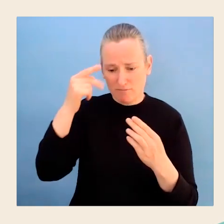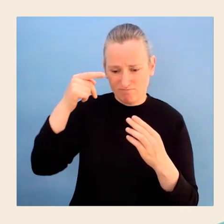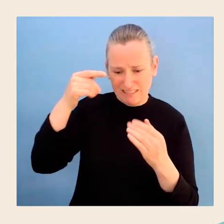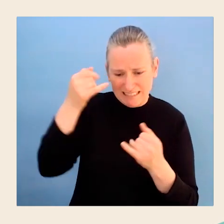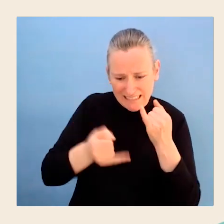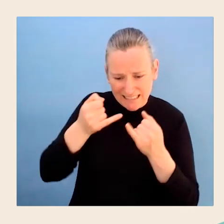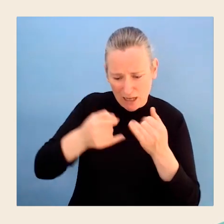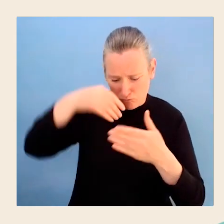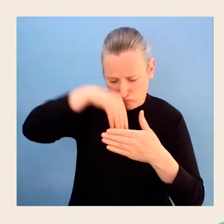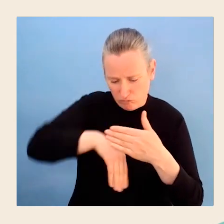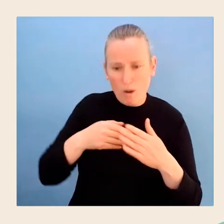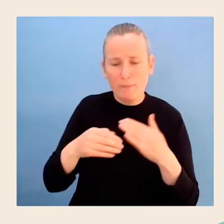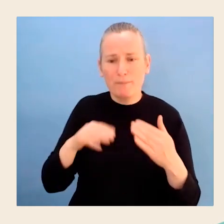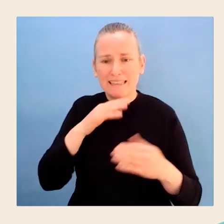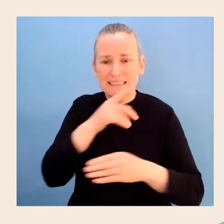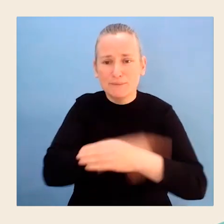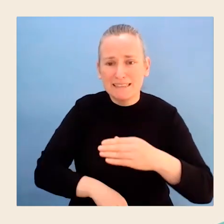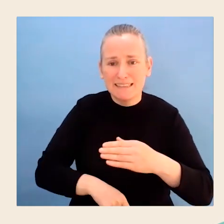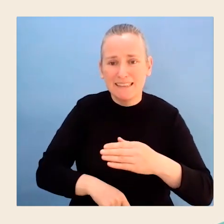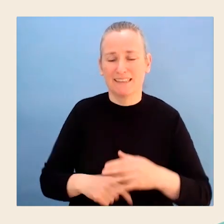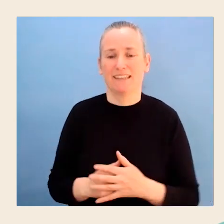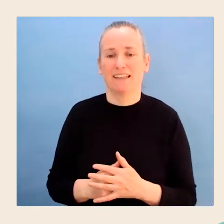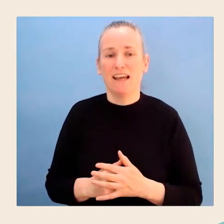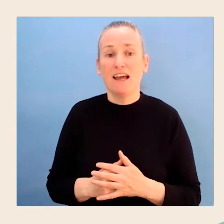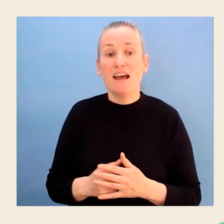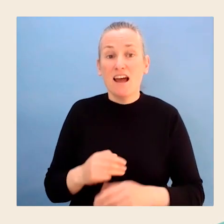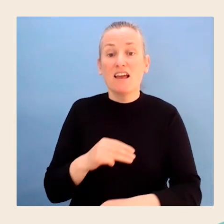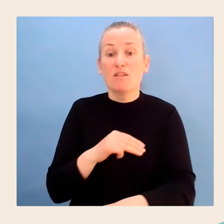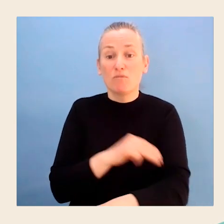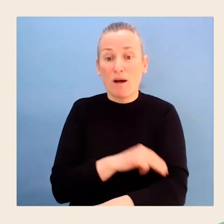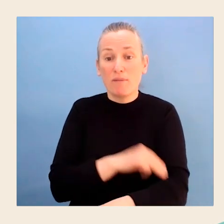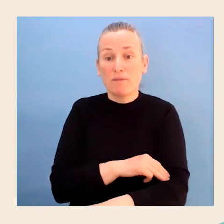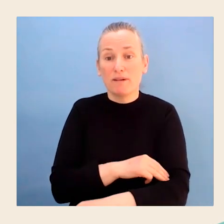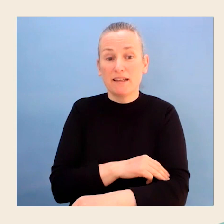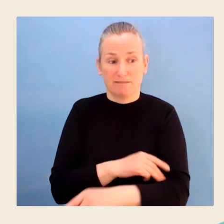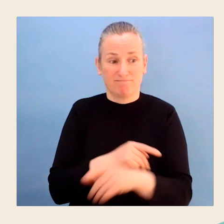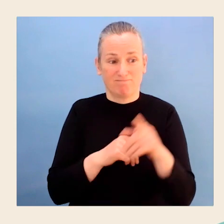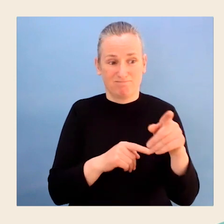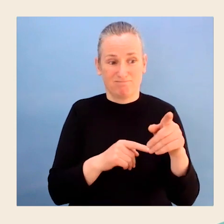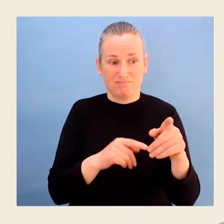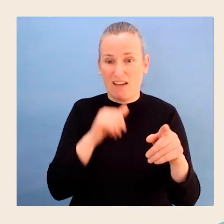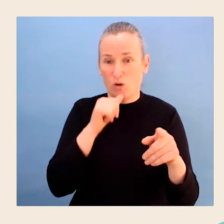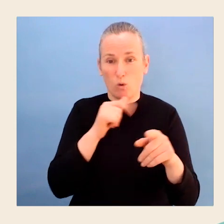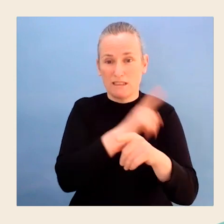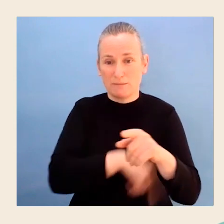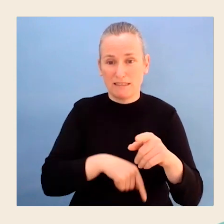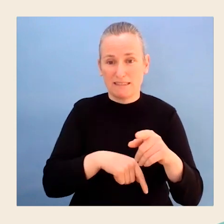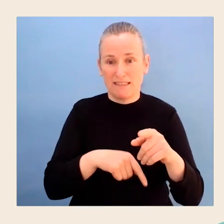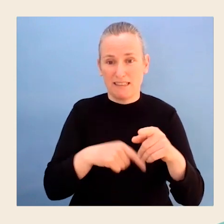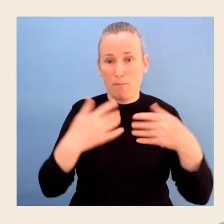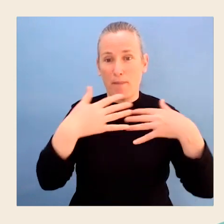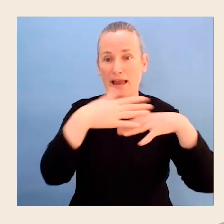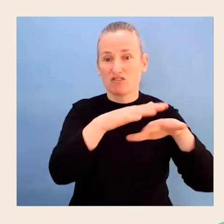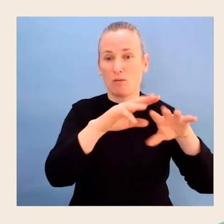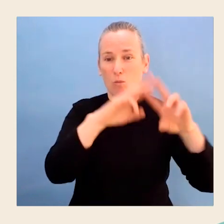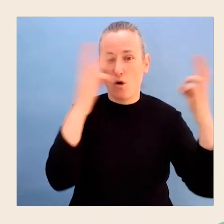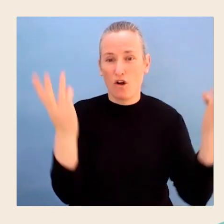The problem with the mainstream, non-disabled world is that it is so uneducated in disability